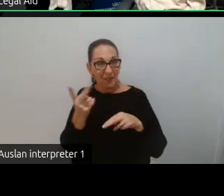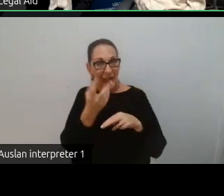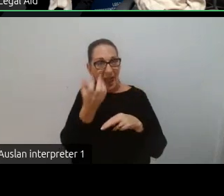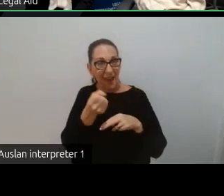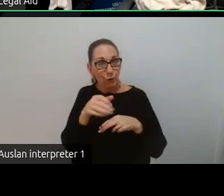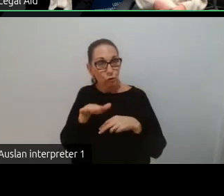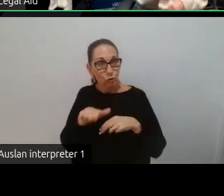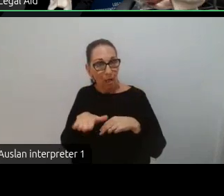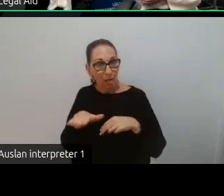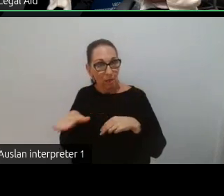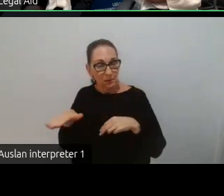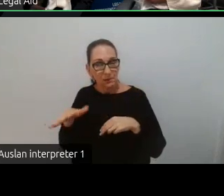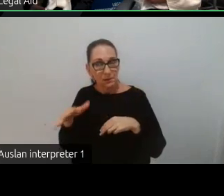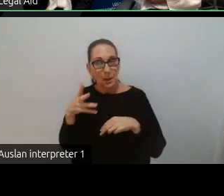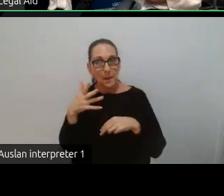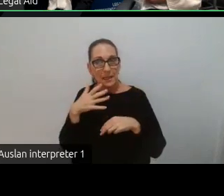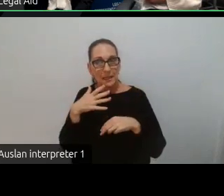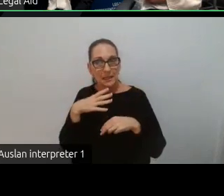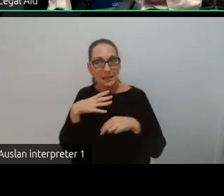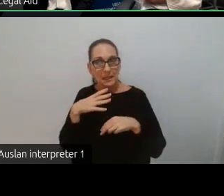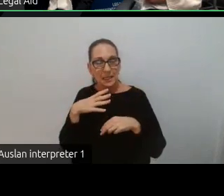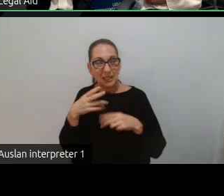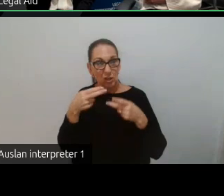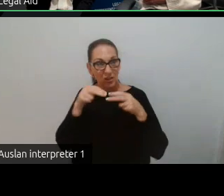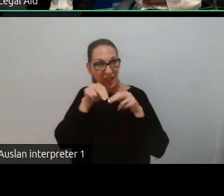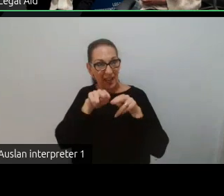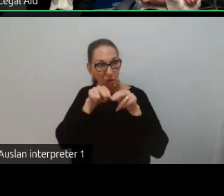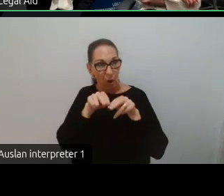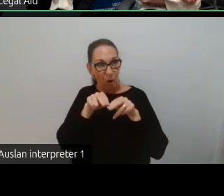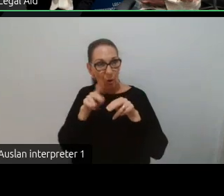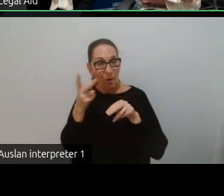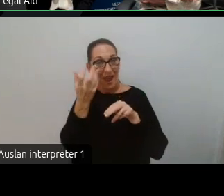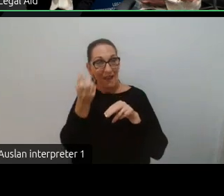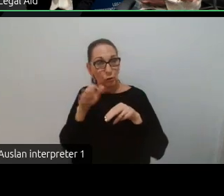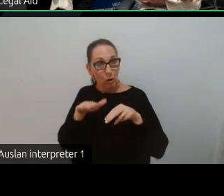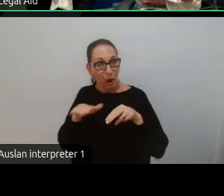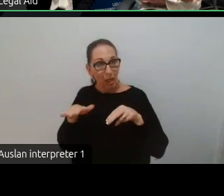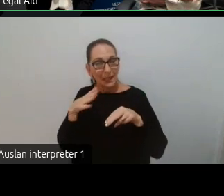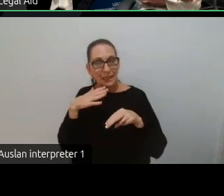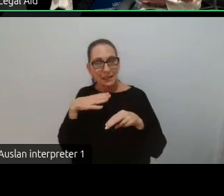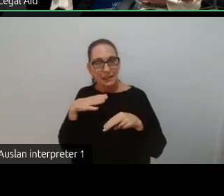needs to be sorry in a de facto relationship, it needs to have subsisted for two years. Sorry. And